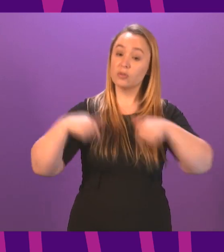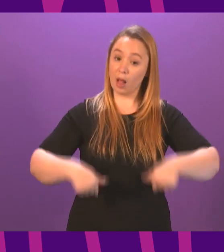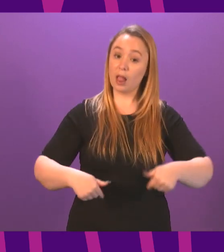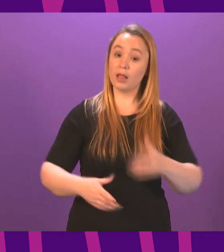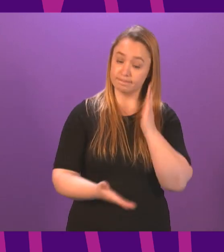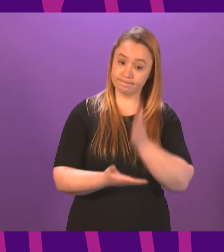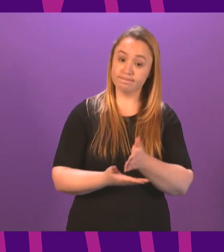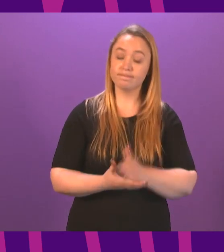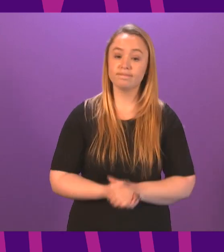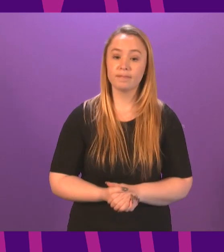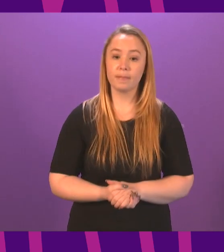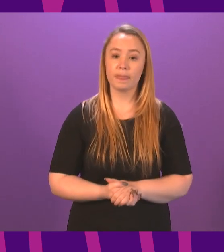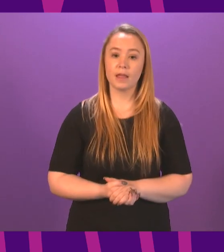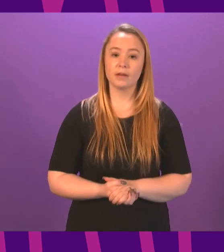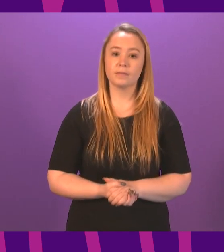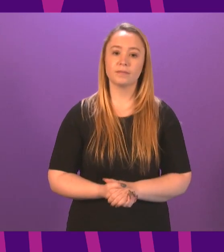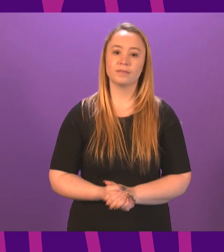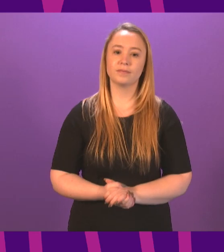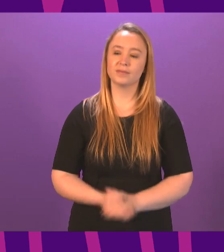Alison Johnstone: Two and a half thousand staff absences have